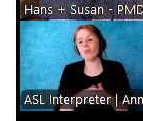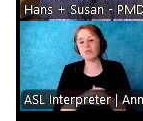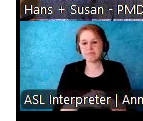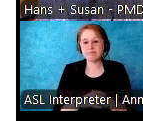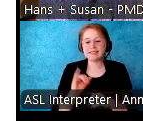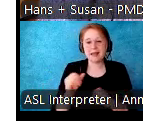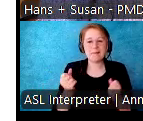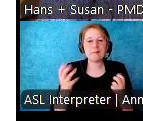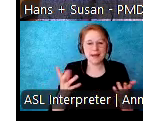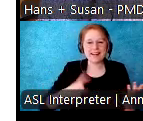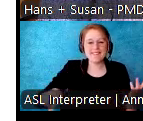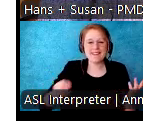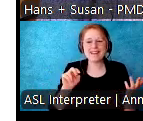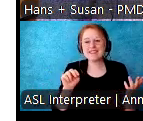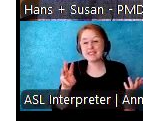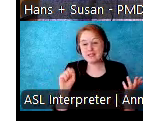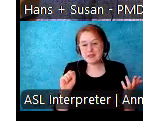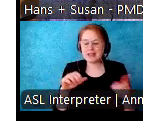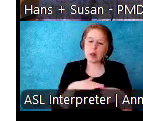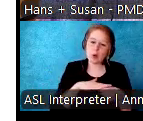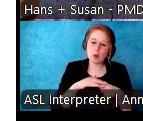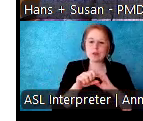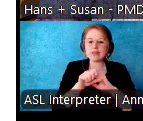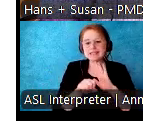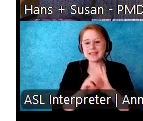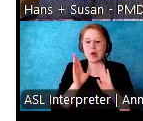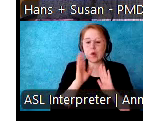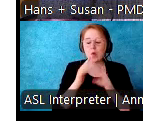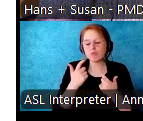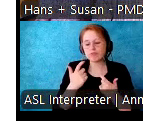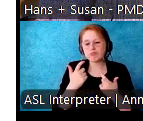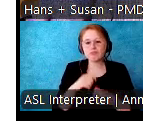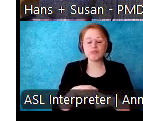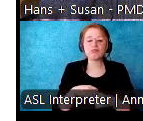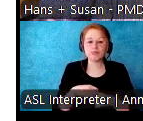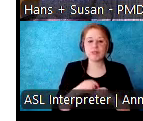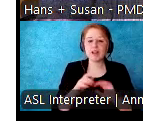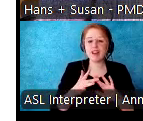our local news and state news on a digital platform. So we have banner ads